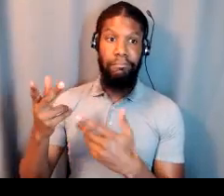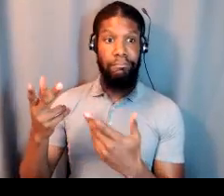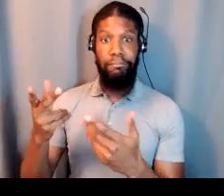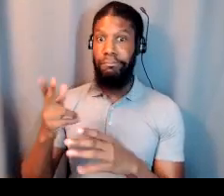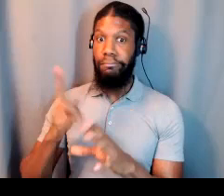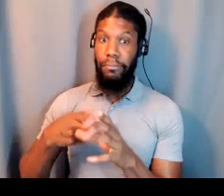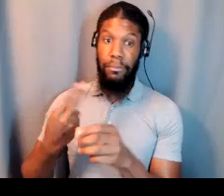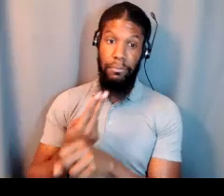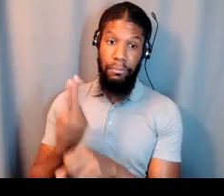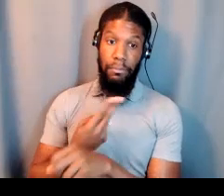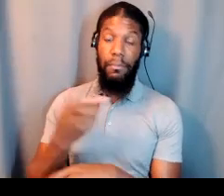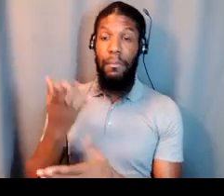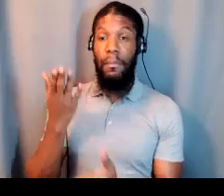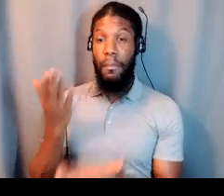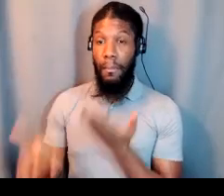just coming through that portal,